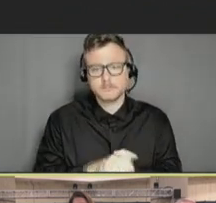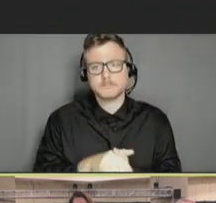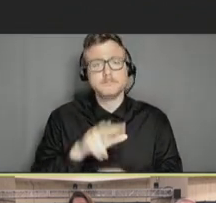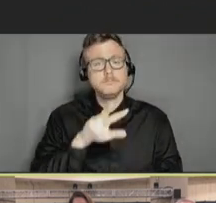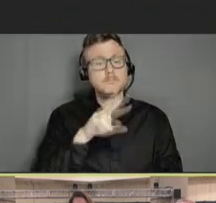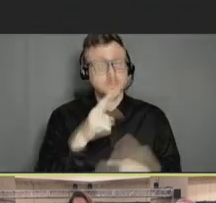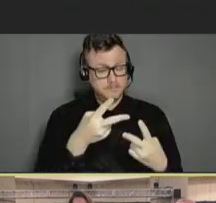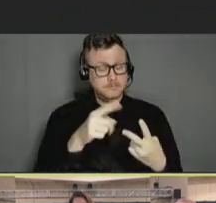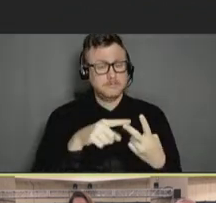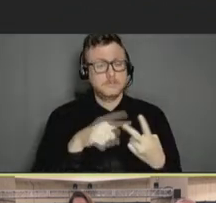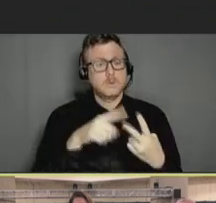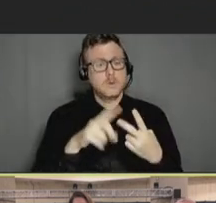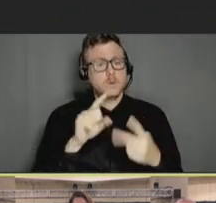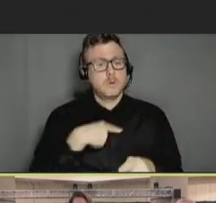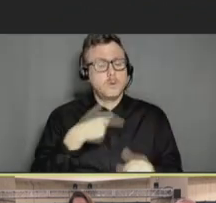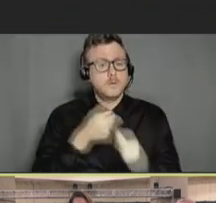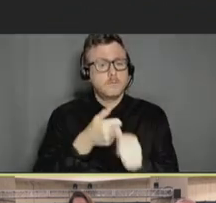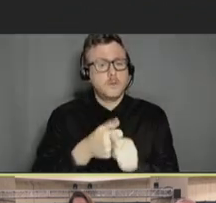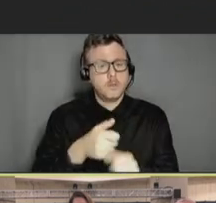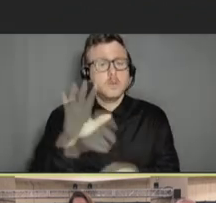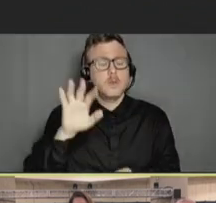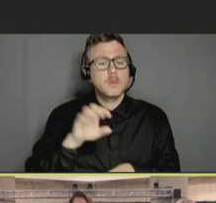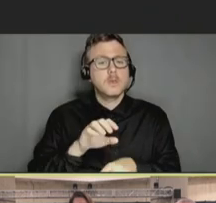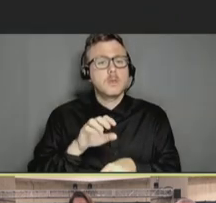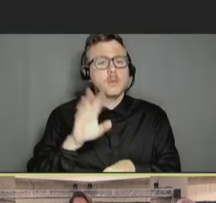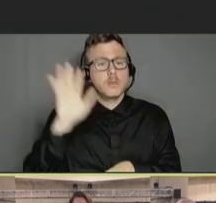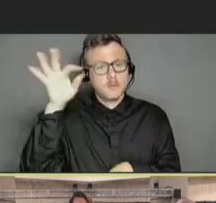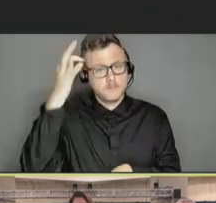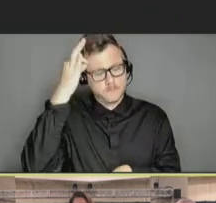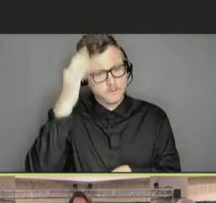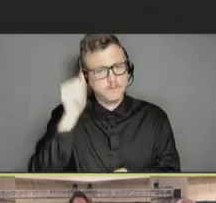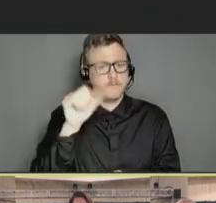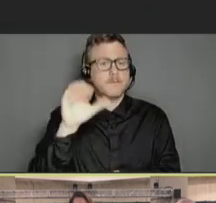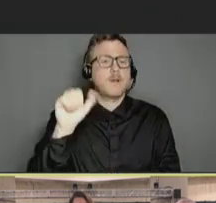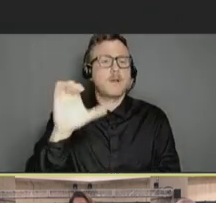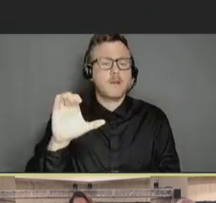by the Federal Advisory Committee Act or FACA for short.